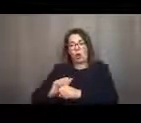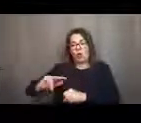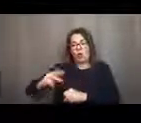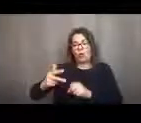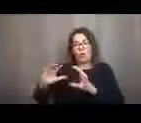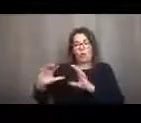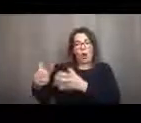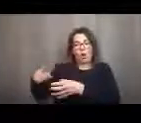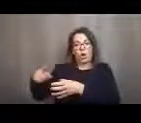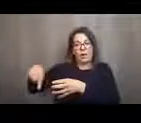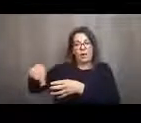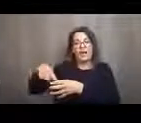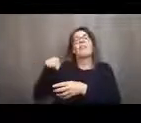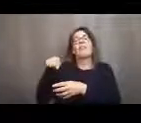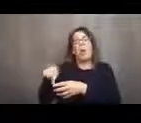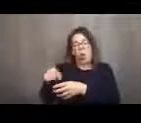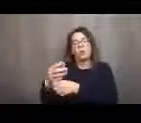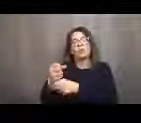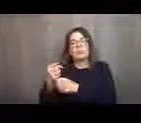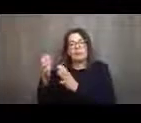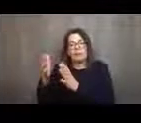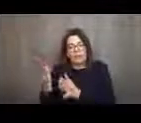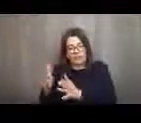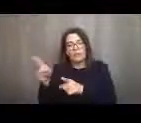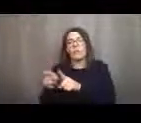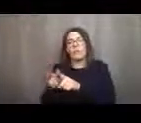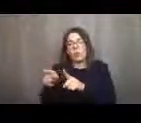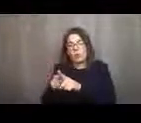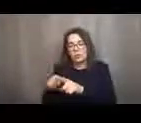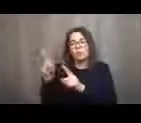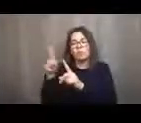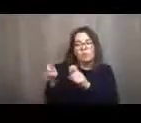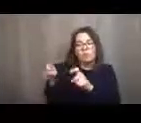then the subrecipient is also subject to this regulation